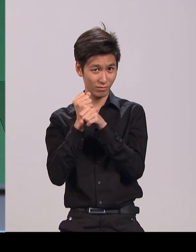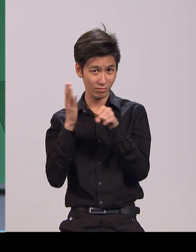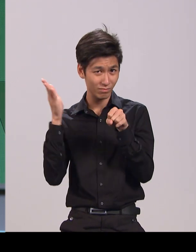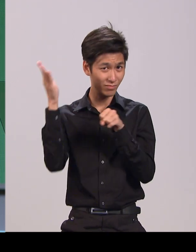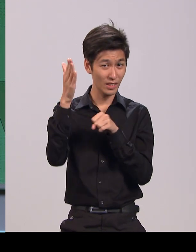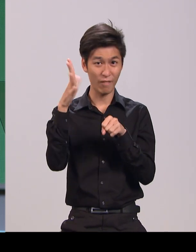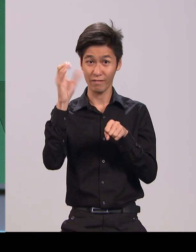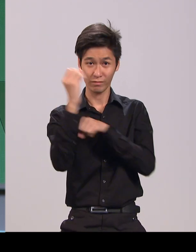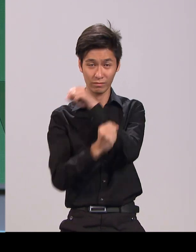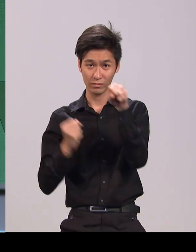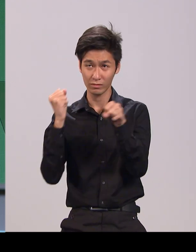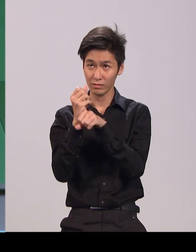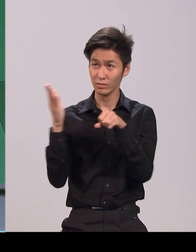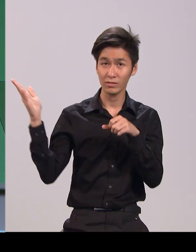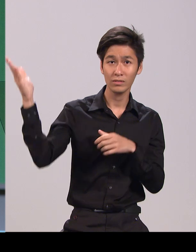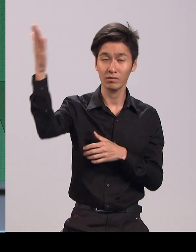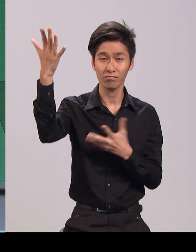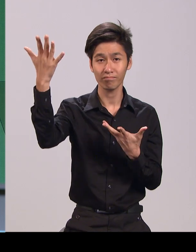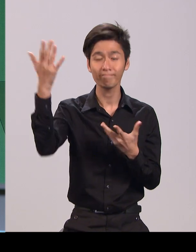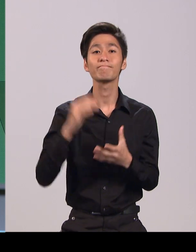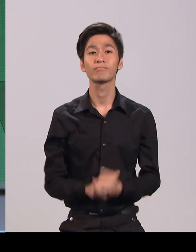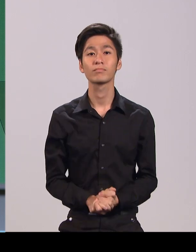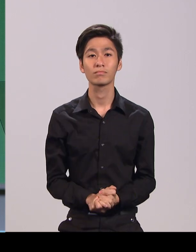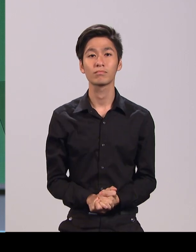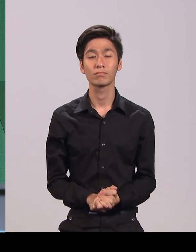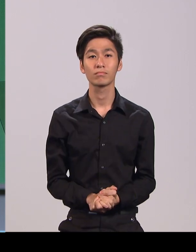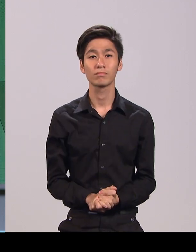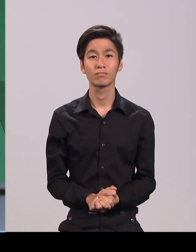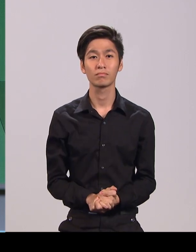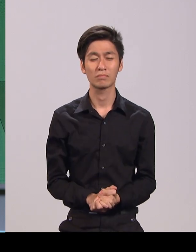I think it's good for us to step back from our immediate preoccupations and problems,